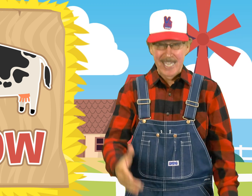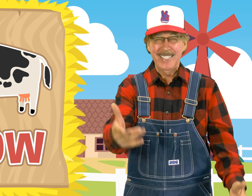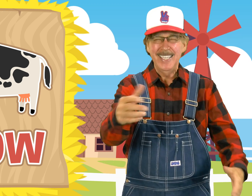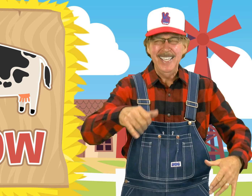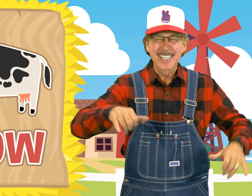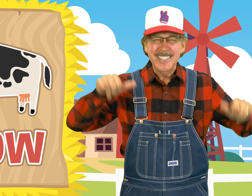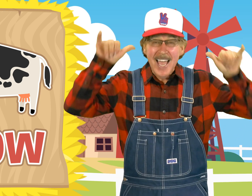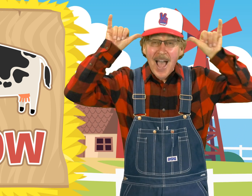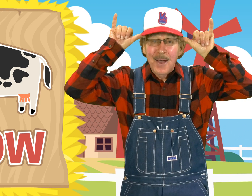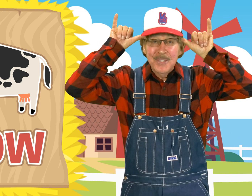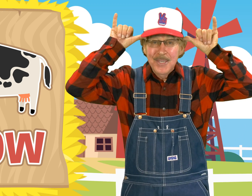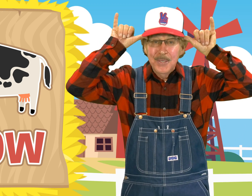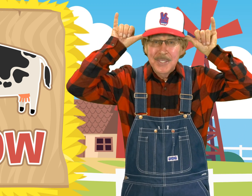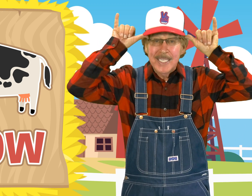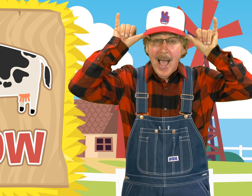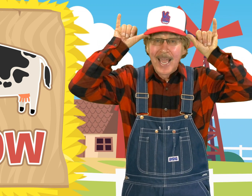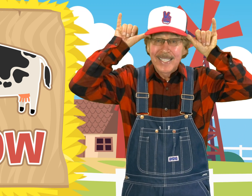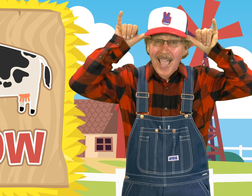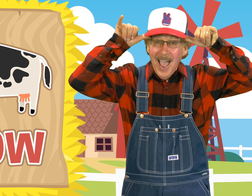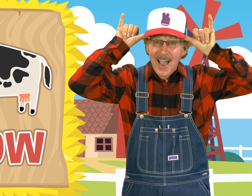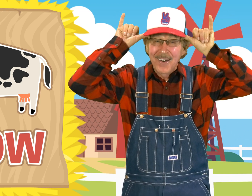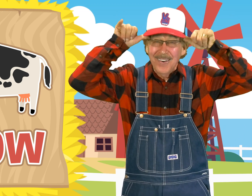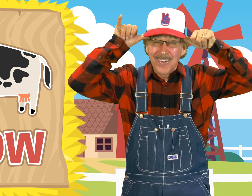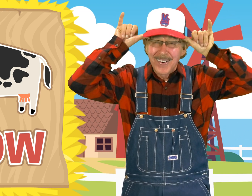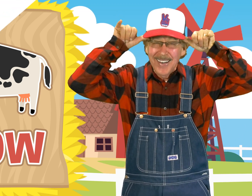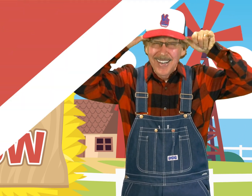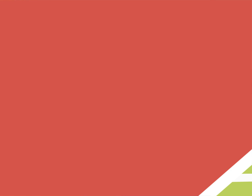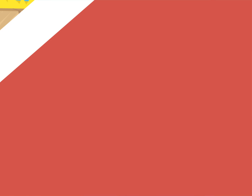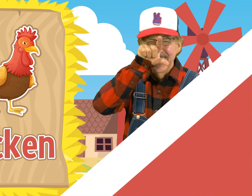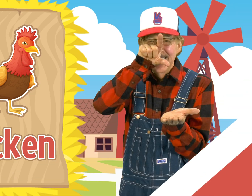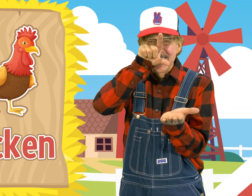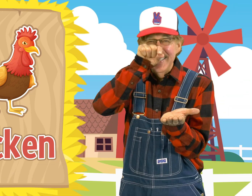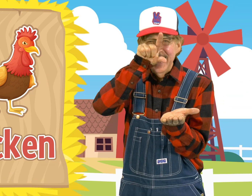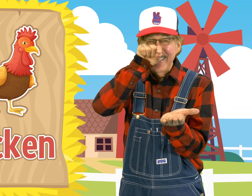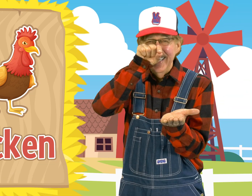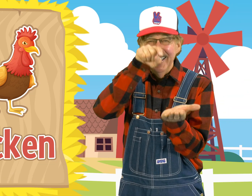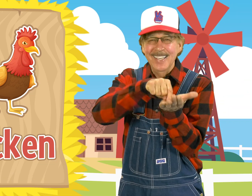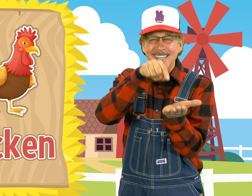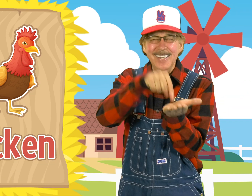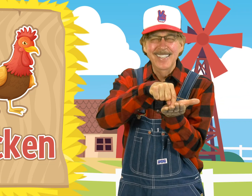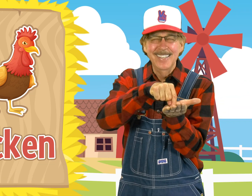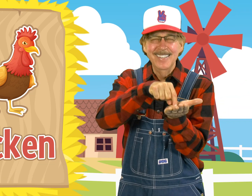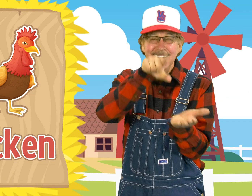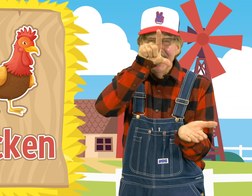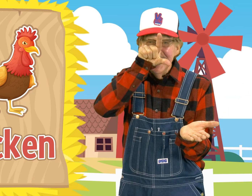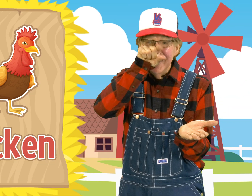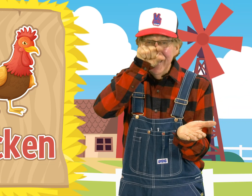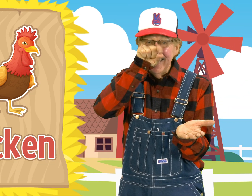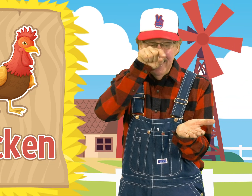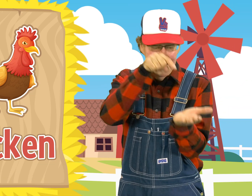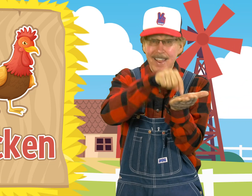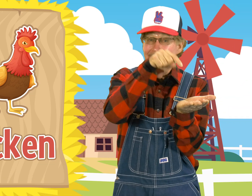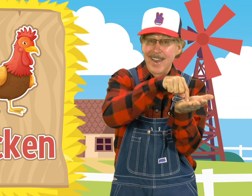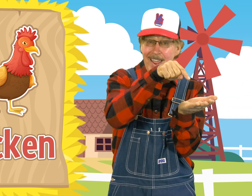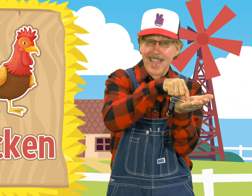This is how you sign cow Chicken, chicken